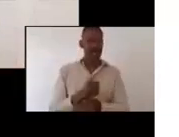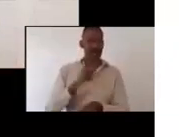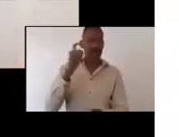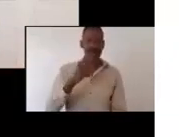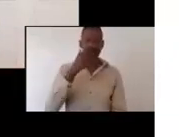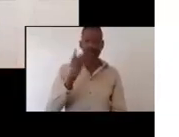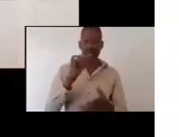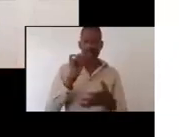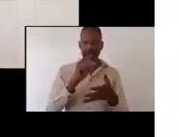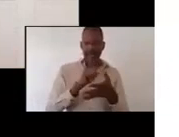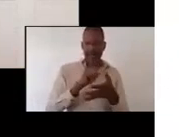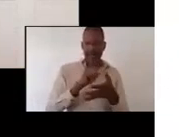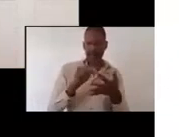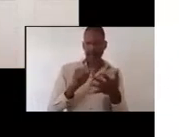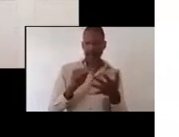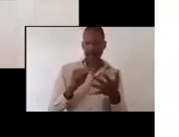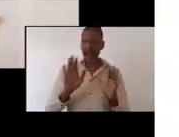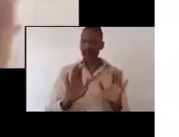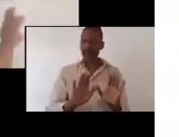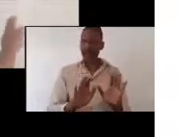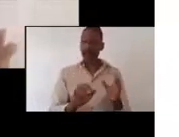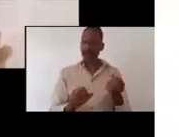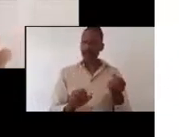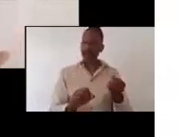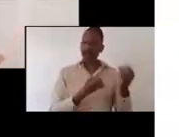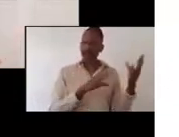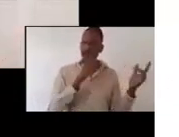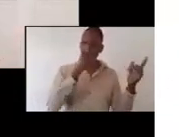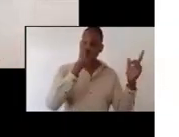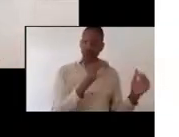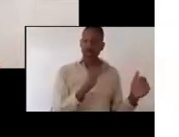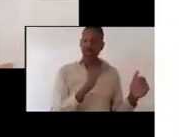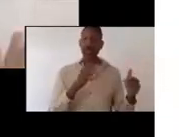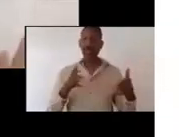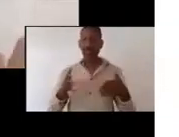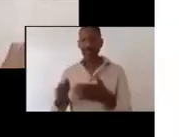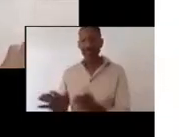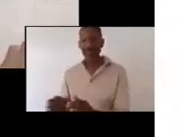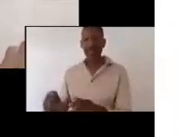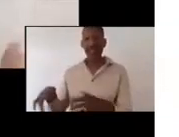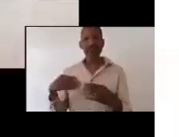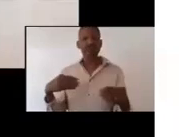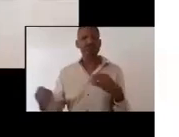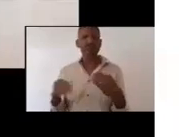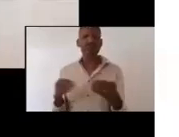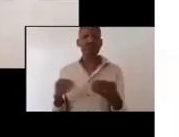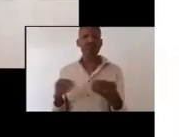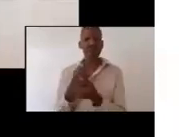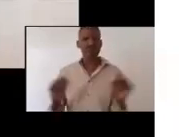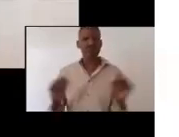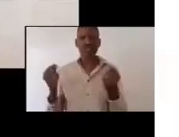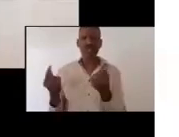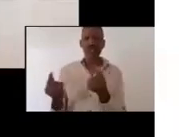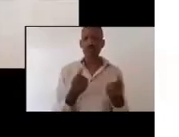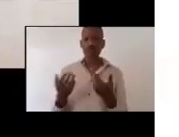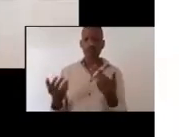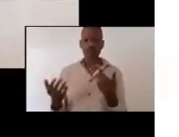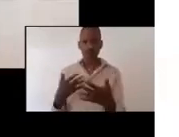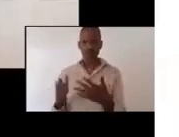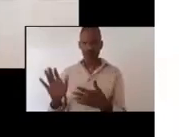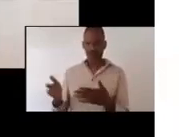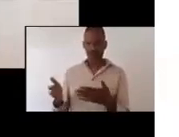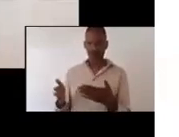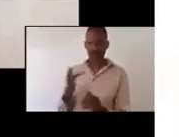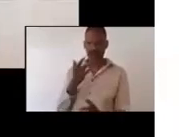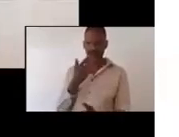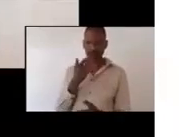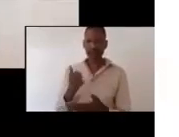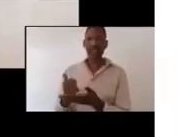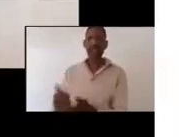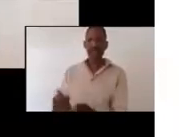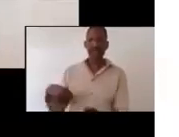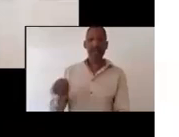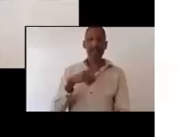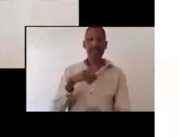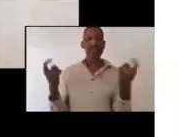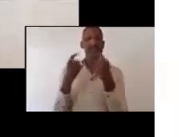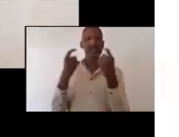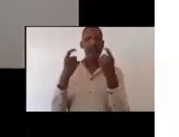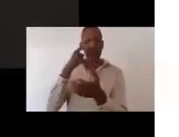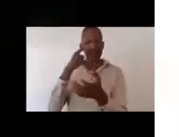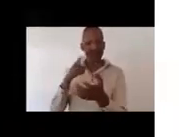And instead of firm for them that any way the activity or experience goes is great, and helps us all better understand and celebrate the capabilities of a child.